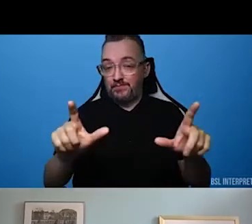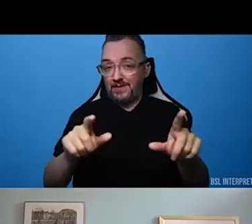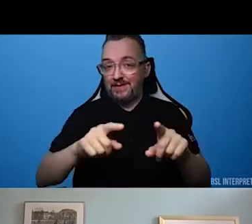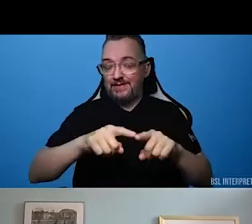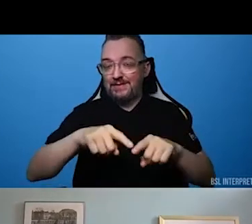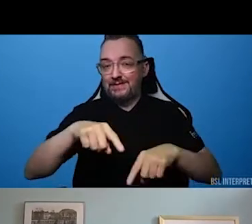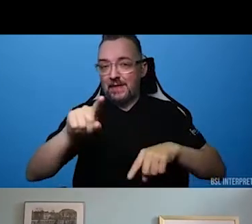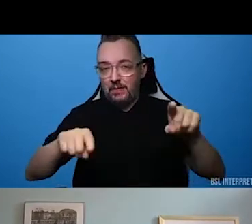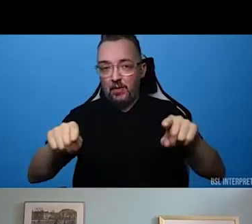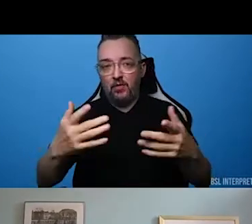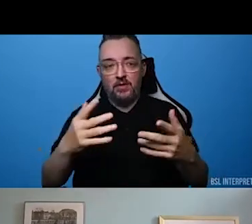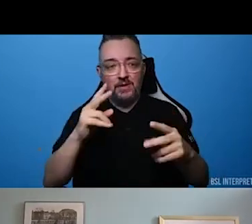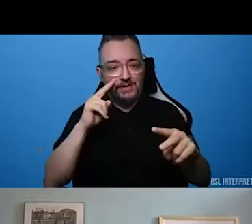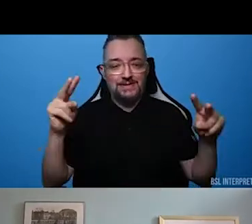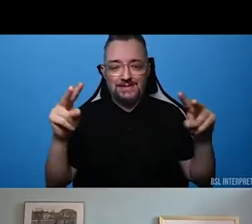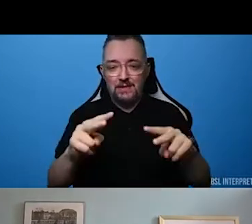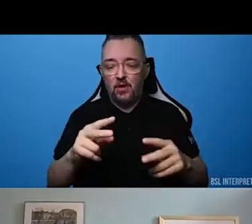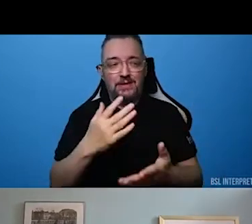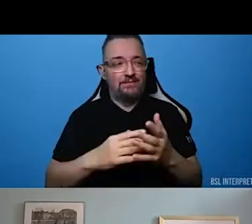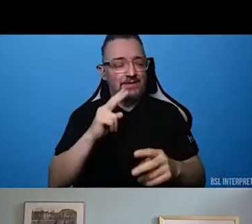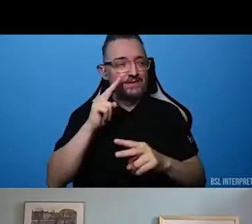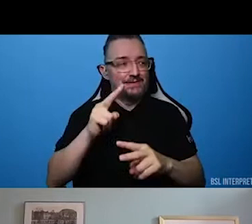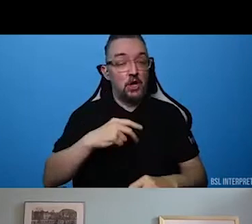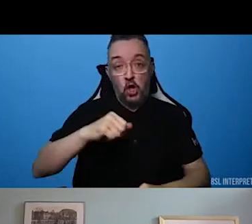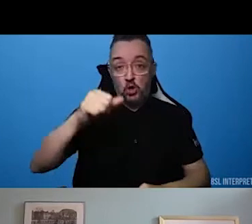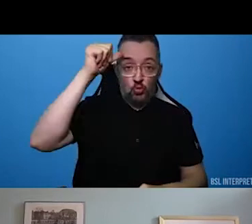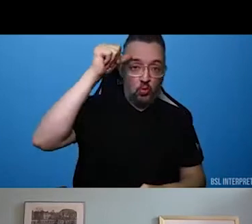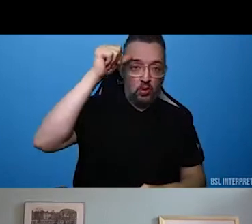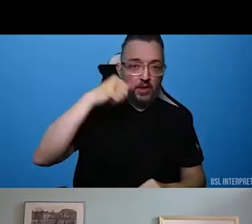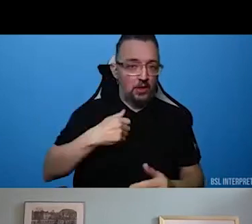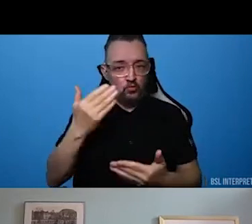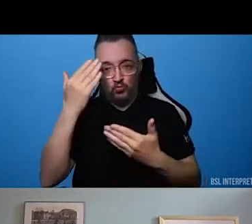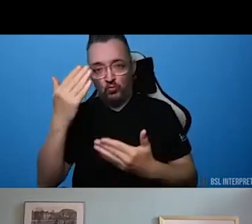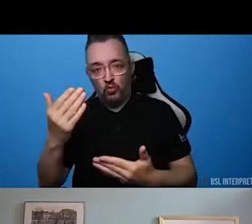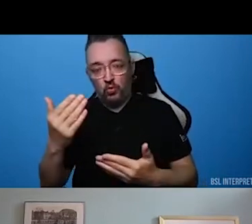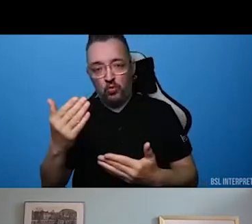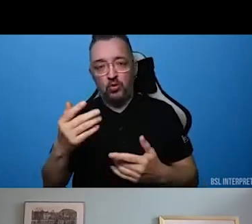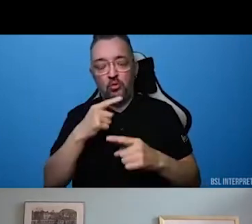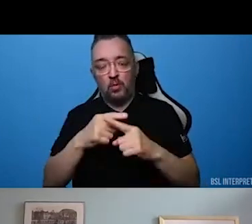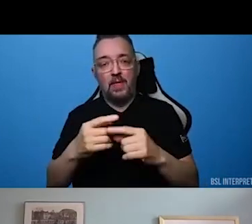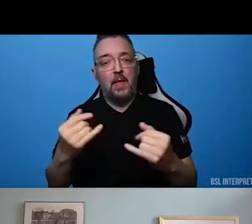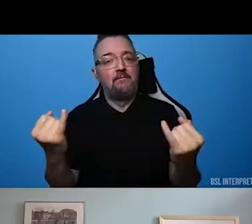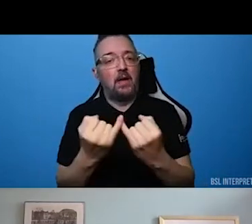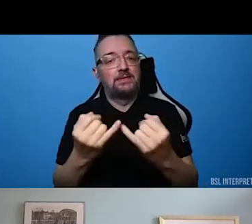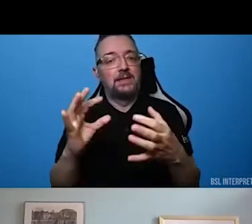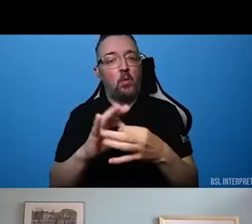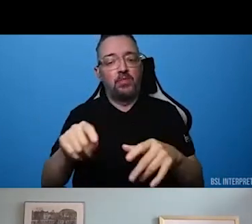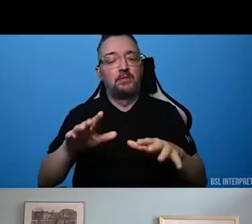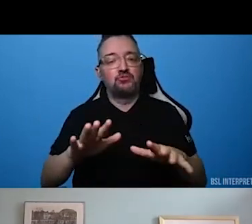of seeing and unseeing, knowing and unknowing the violence of empire speaks to and I quote here,